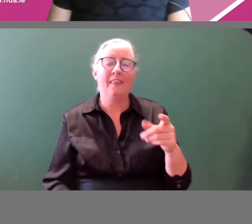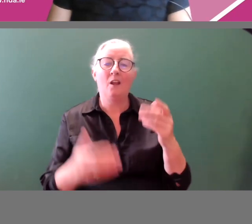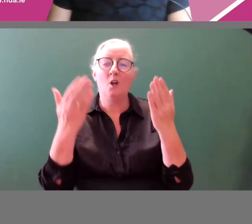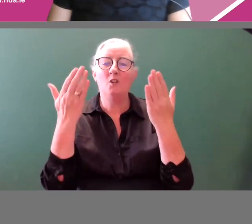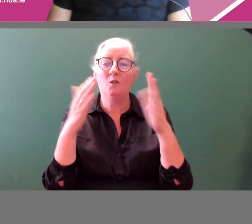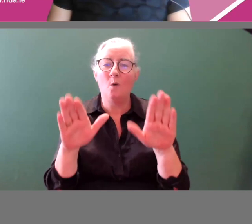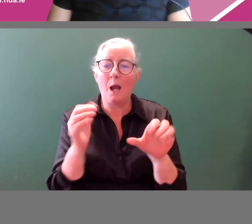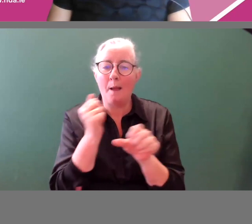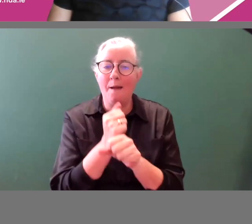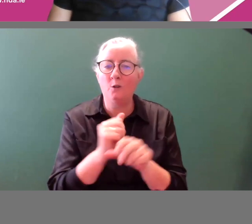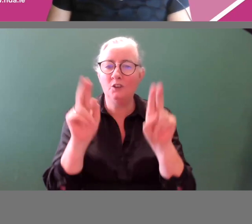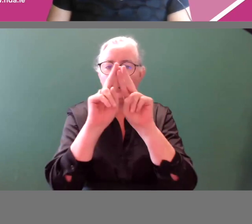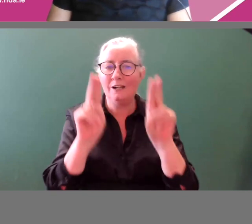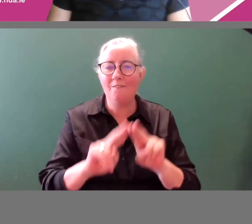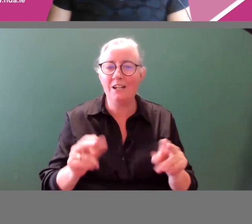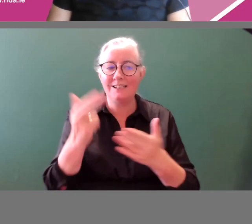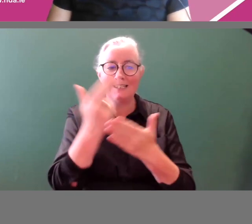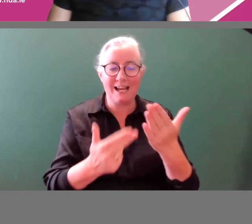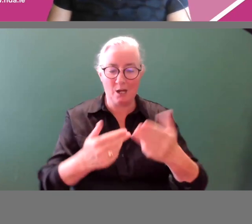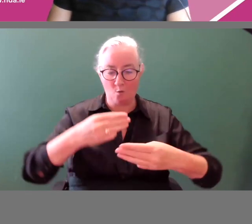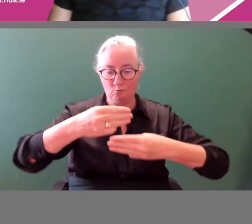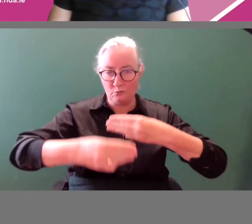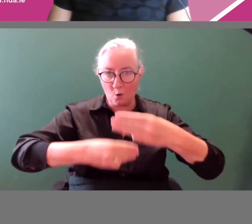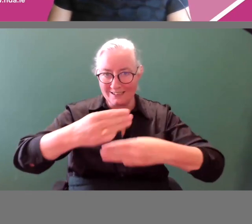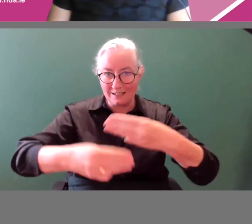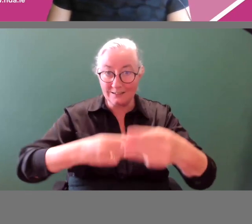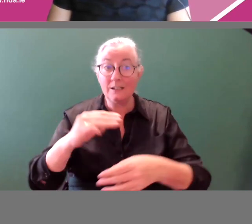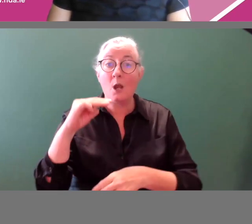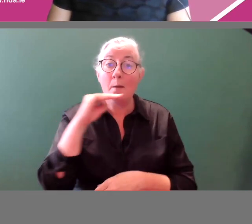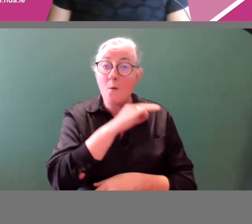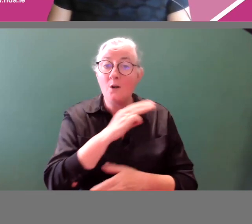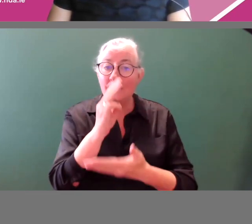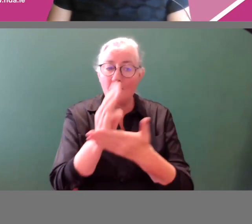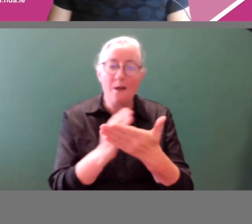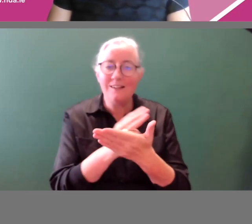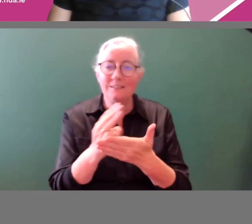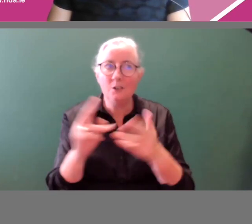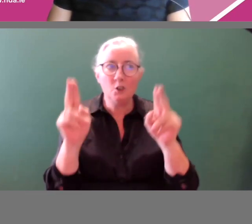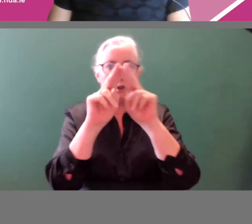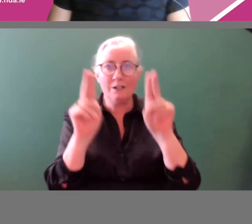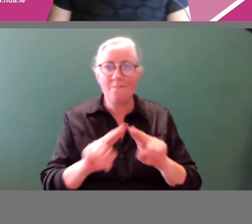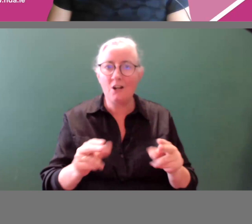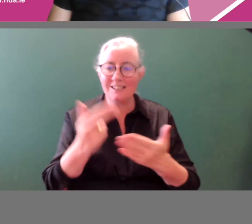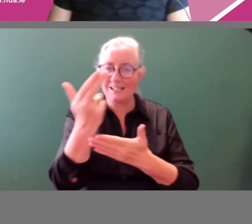Universal Design as a process. A key part of a Universal Design approach is to identify what